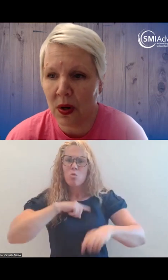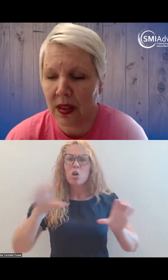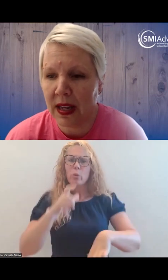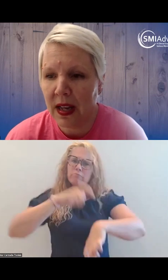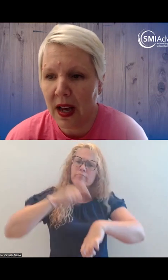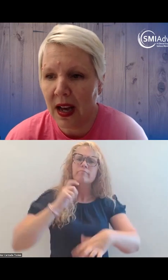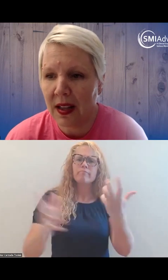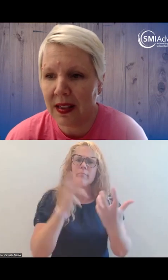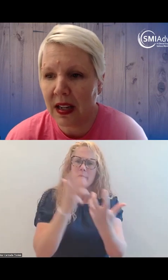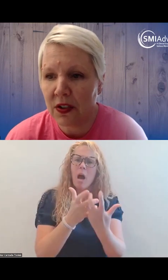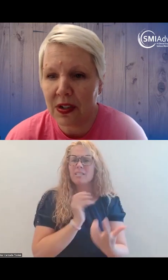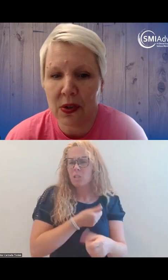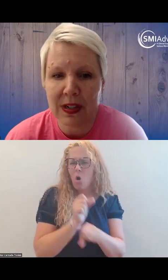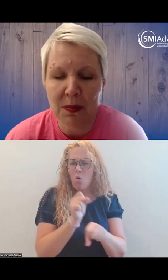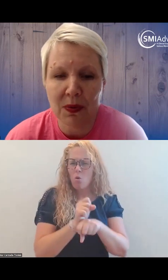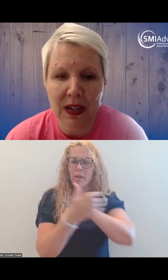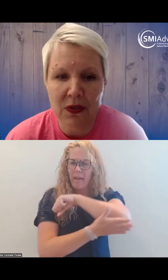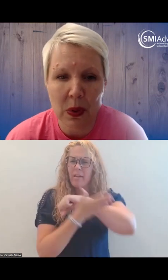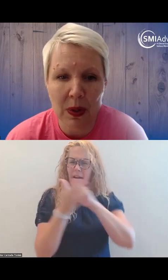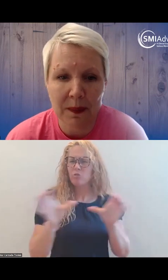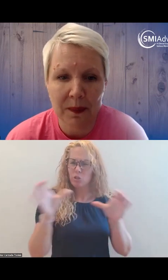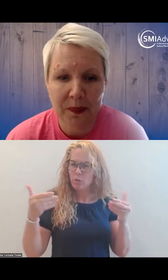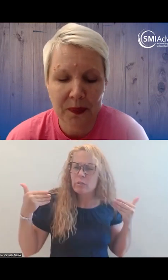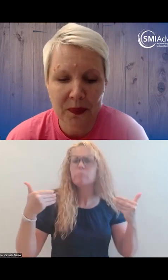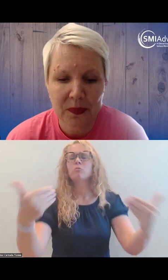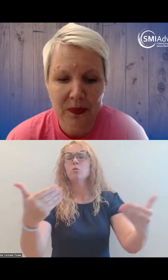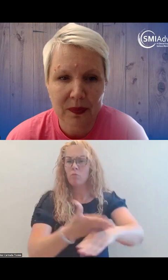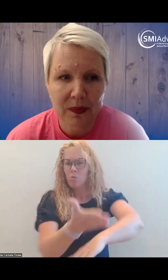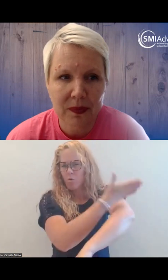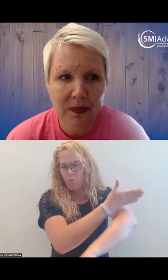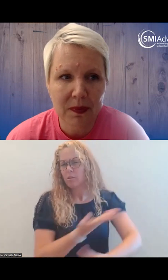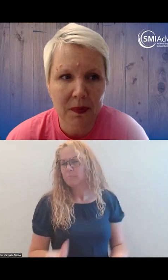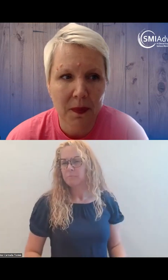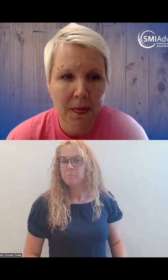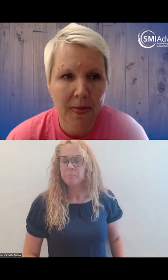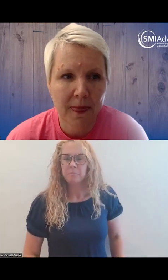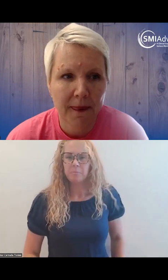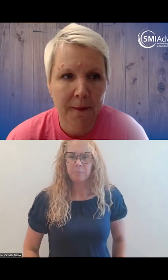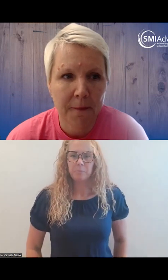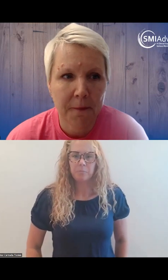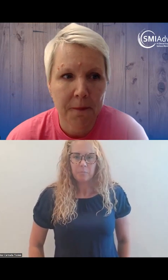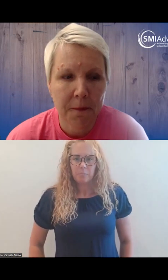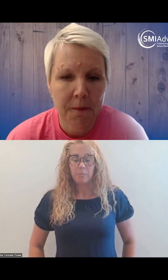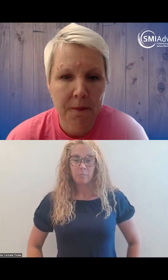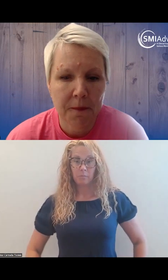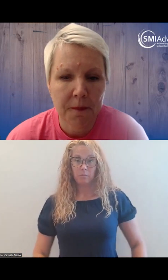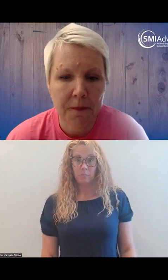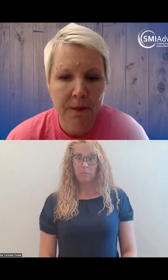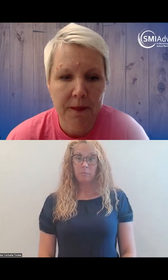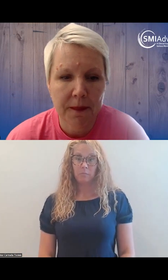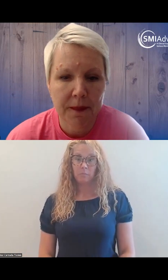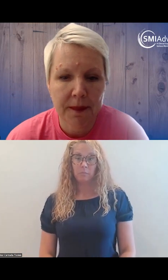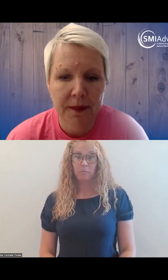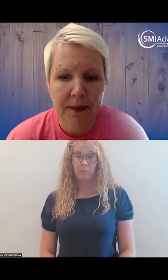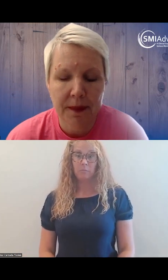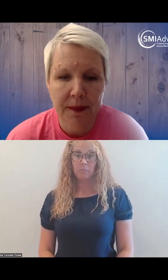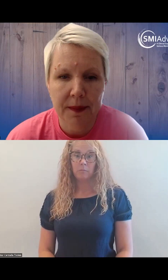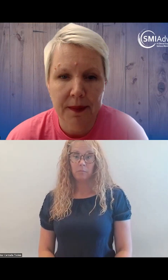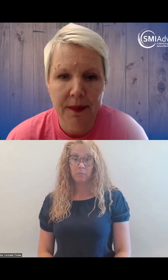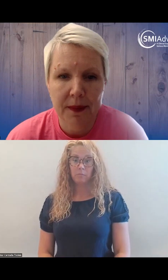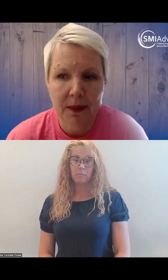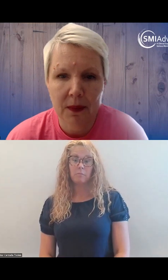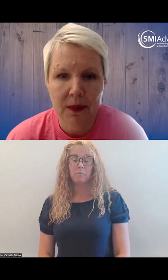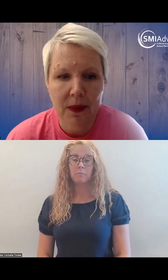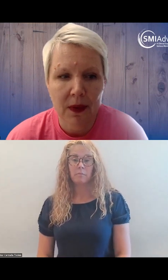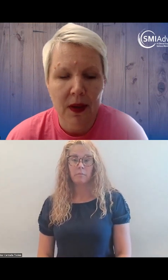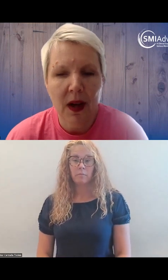WORK THAT THE COUNTRY IS DOING TO MOVE THINGS FORWARD.